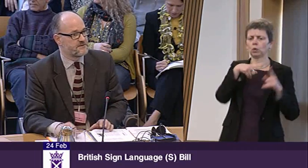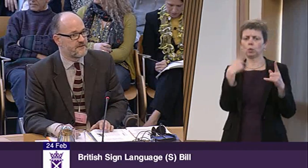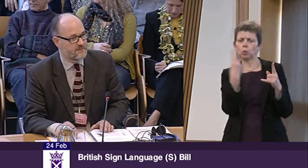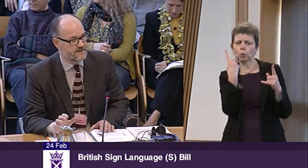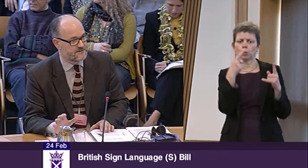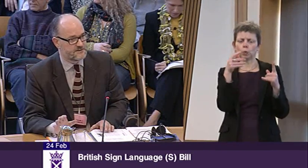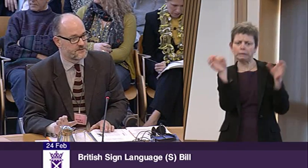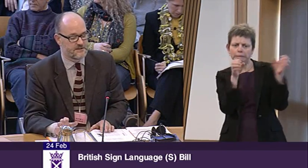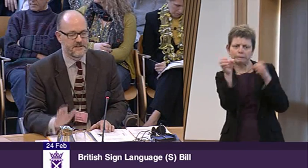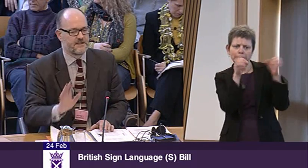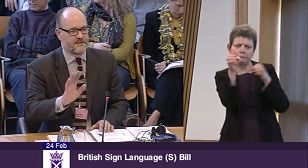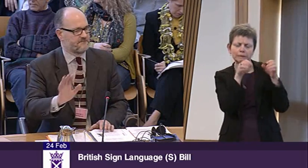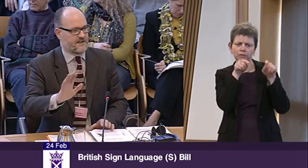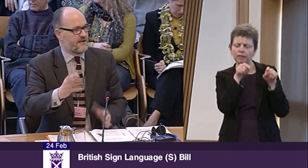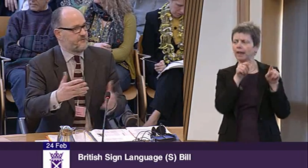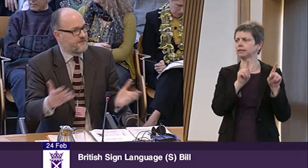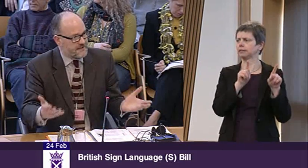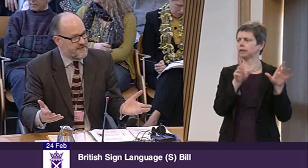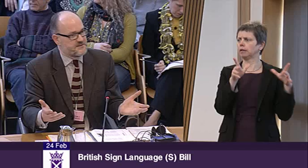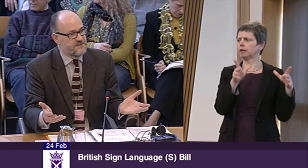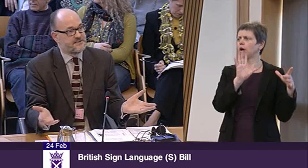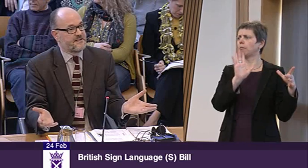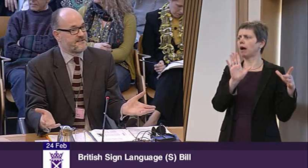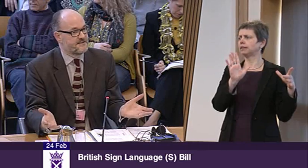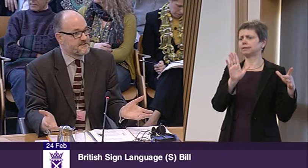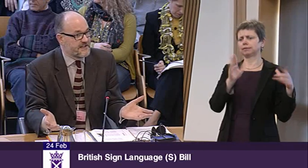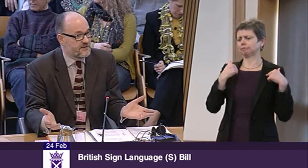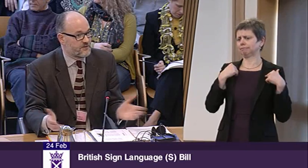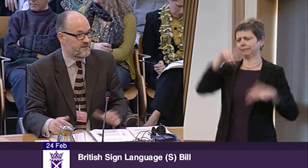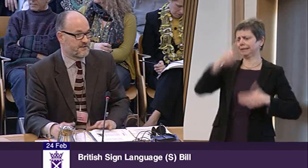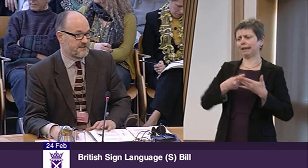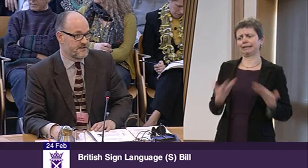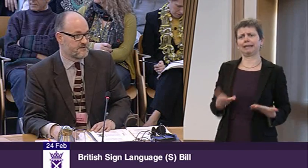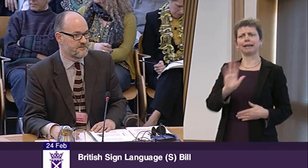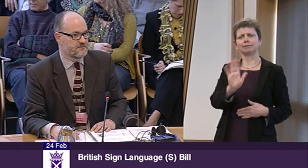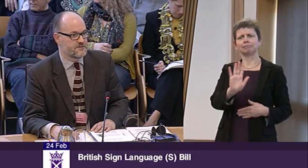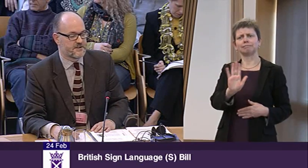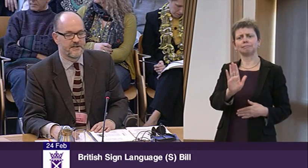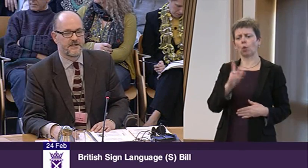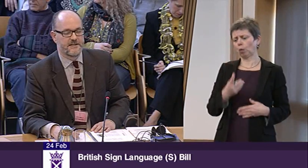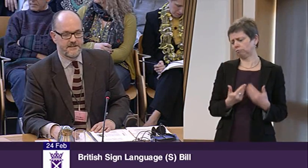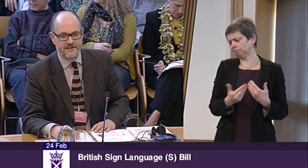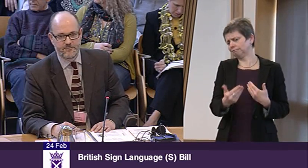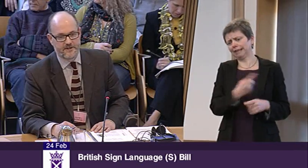panel’s exact composition, but that does not need to be decided today or in the immediate